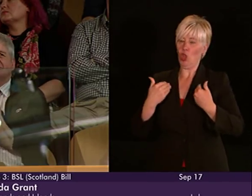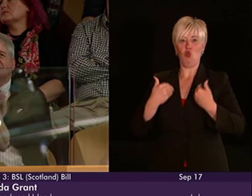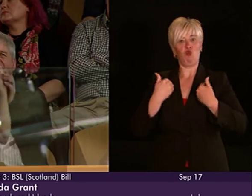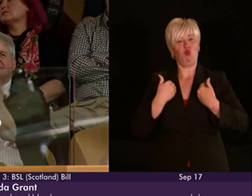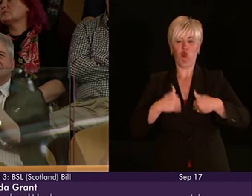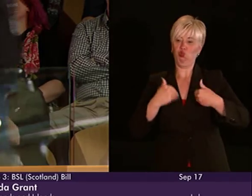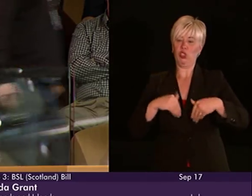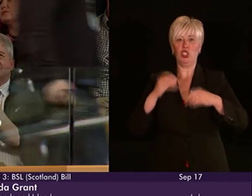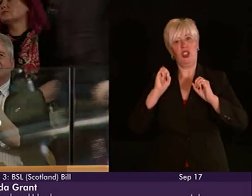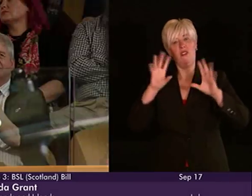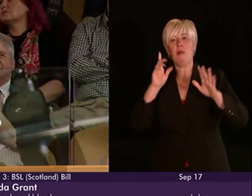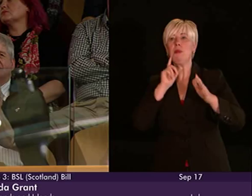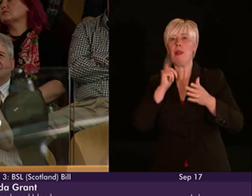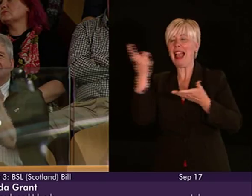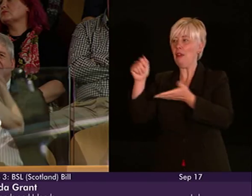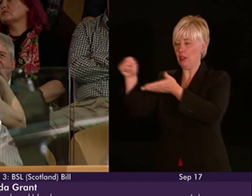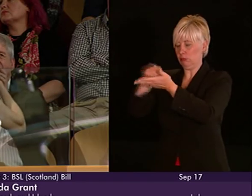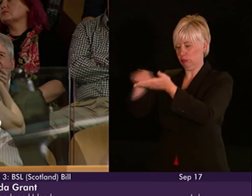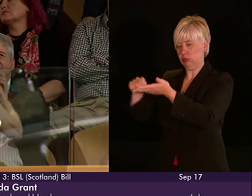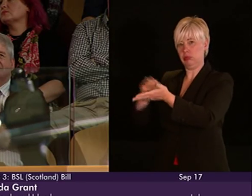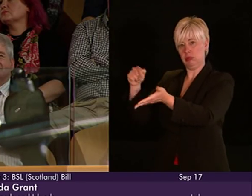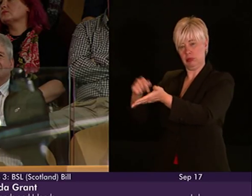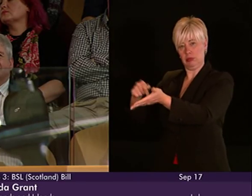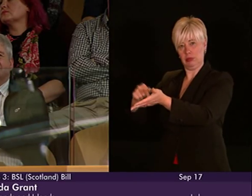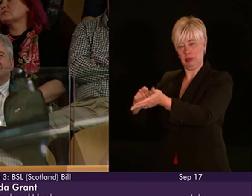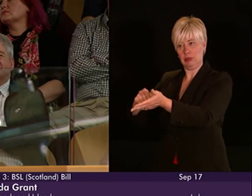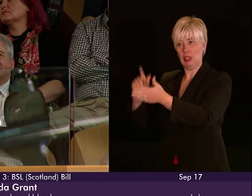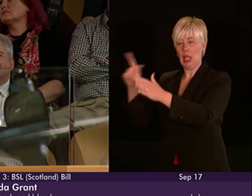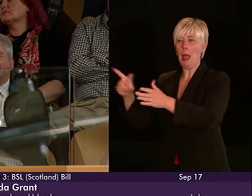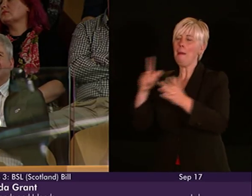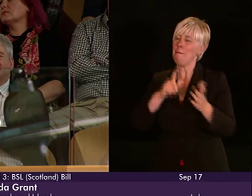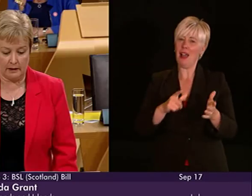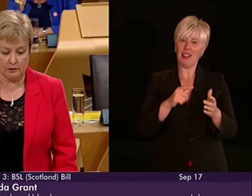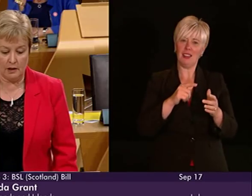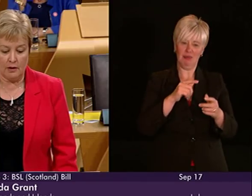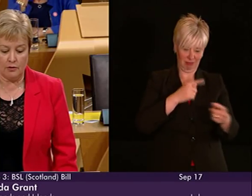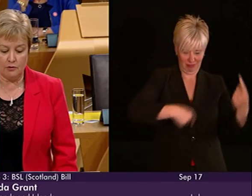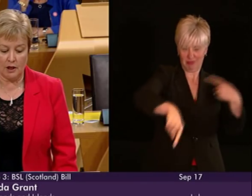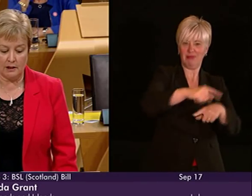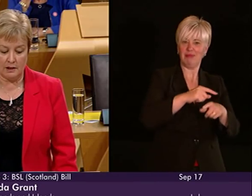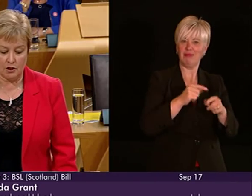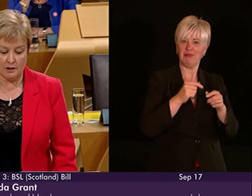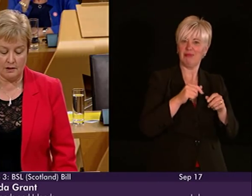history books for them, while the masses depend on their stories being handed down through